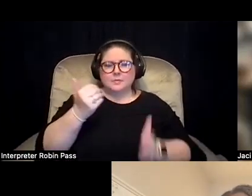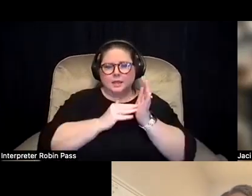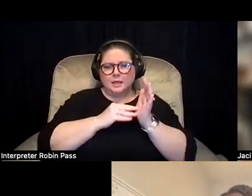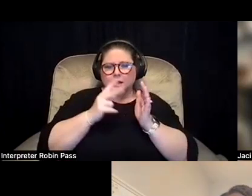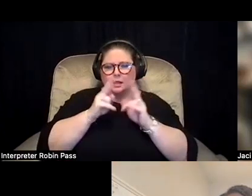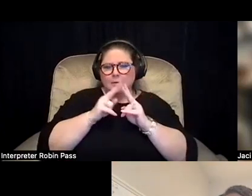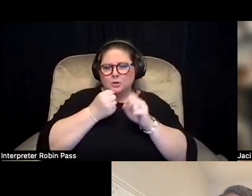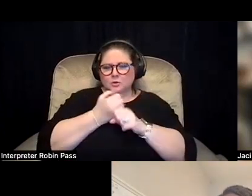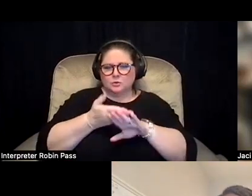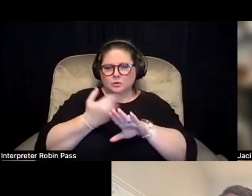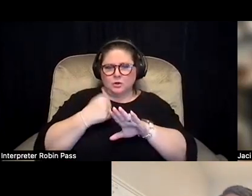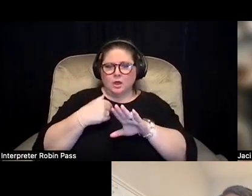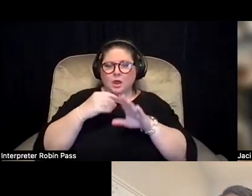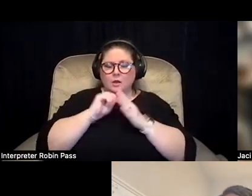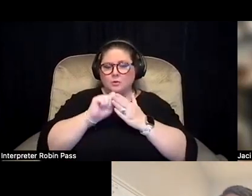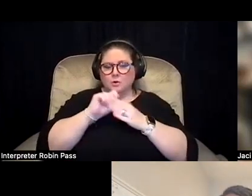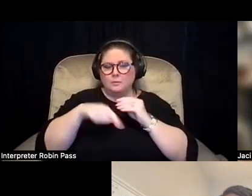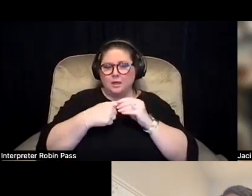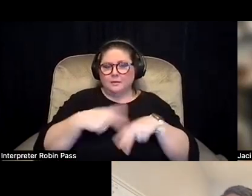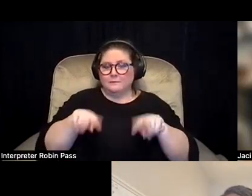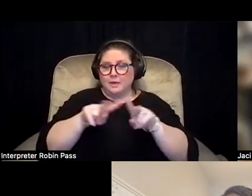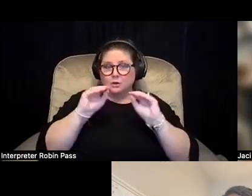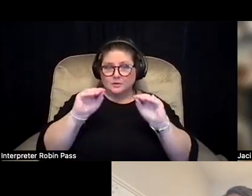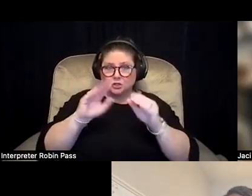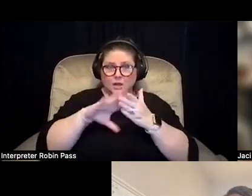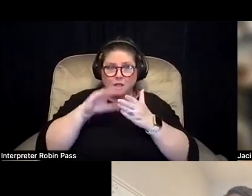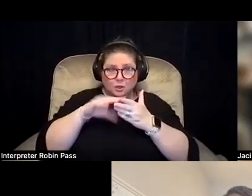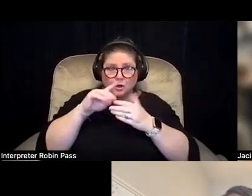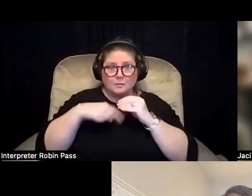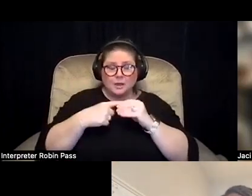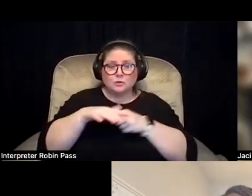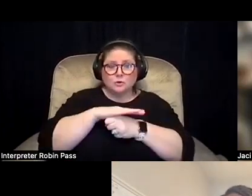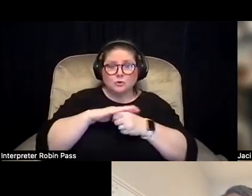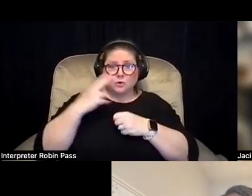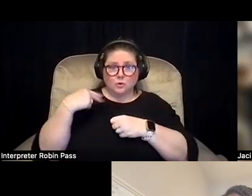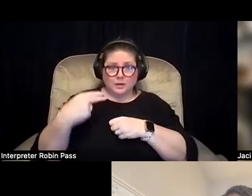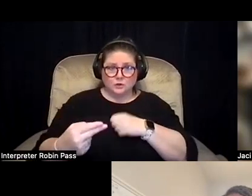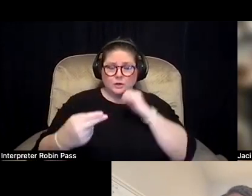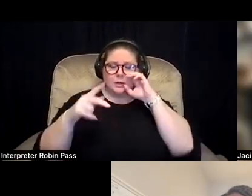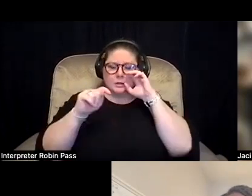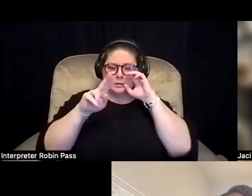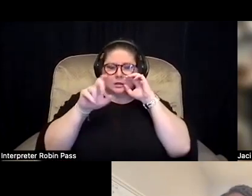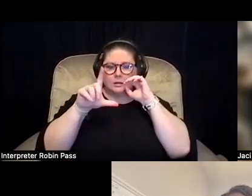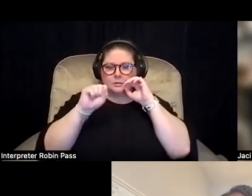of teaching learning and teaching about your local history tussle was like the beginning of a series